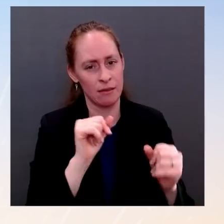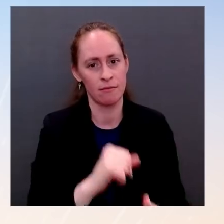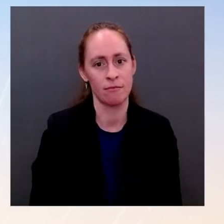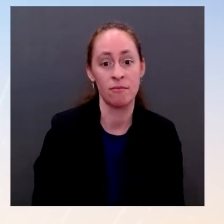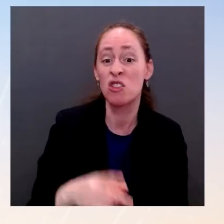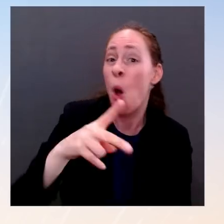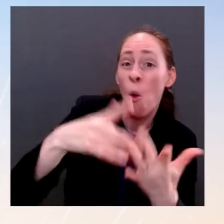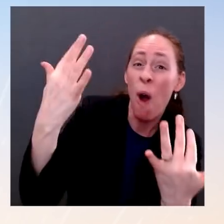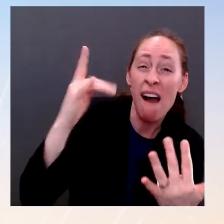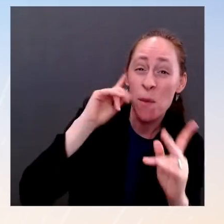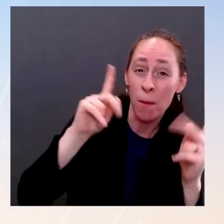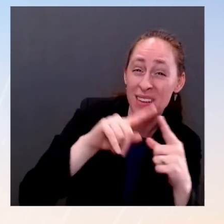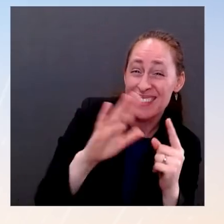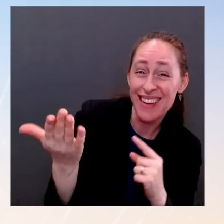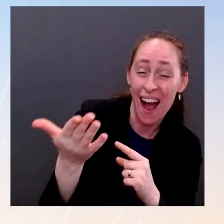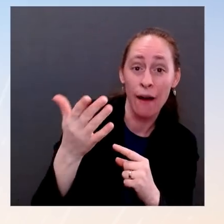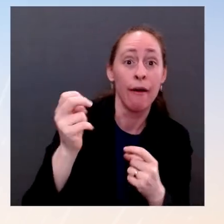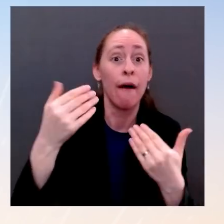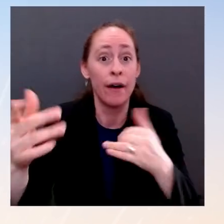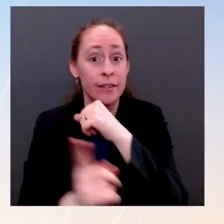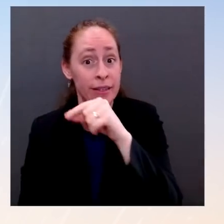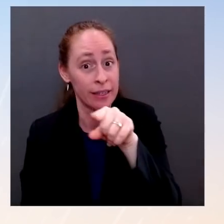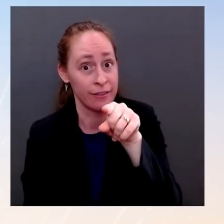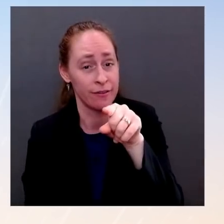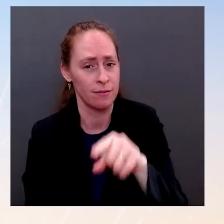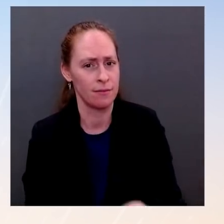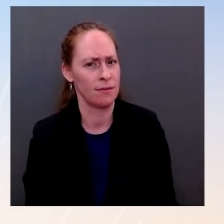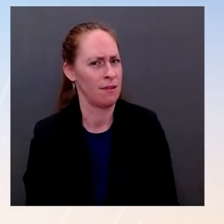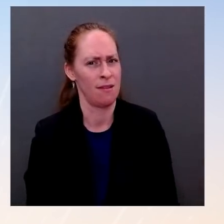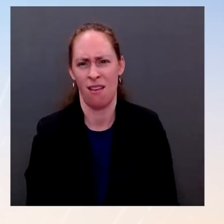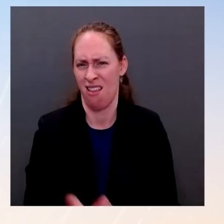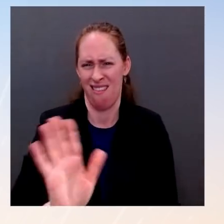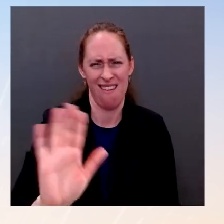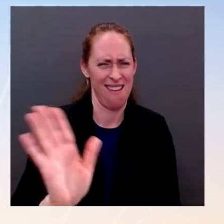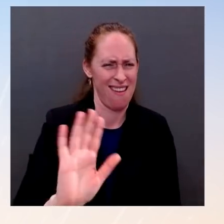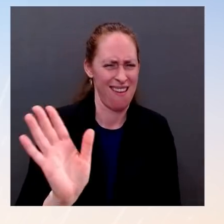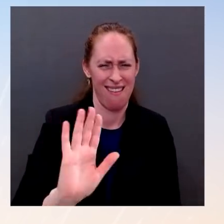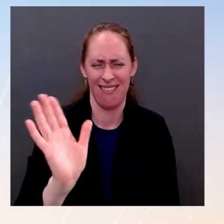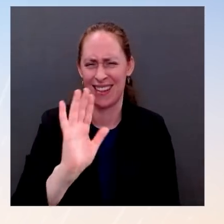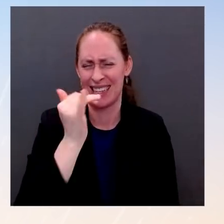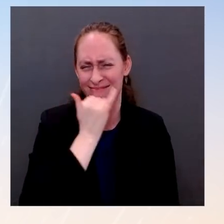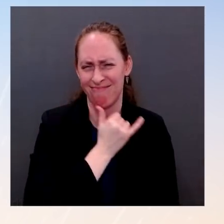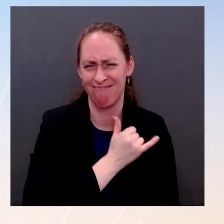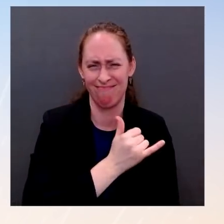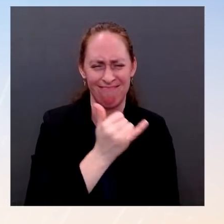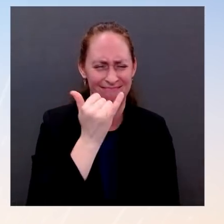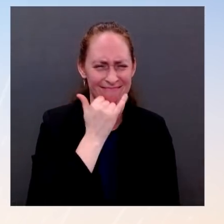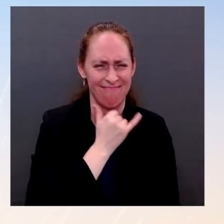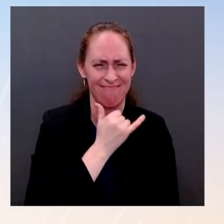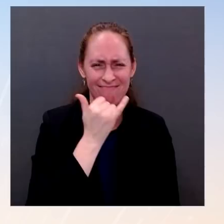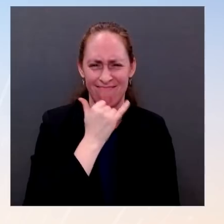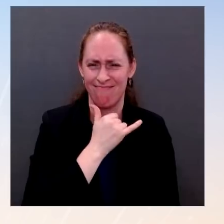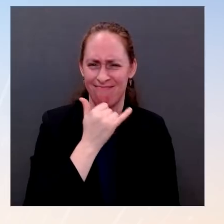that's in no way a fair statement -- or accusation, I guess, if that's what that is. What we have done and what the President has done